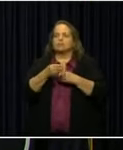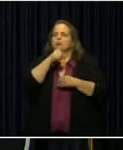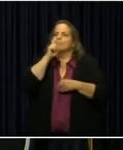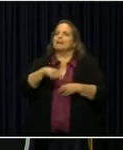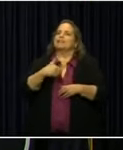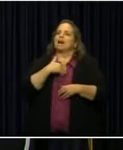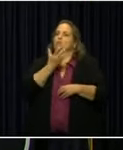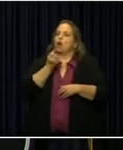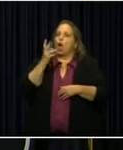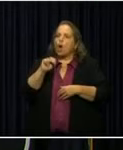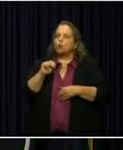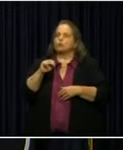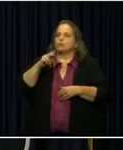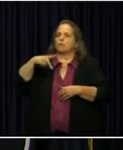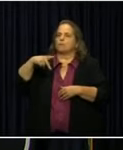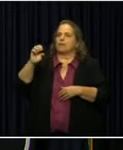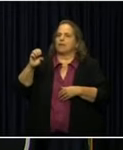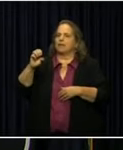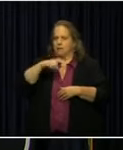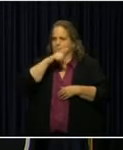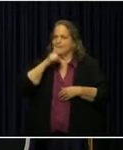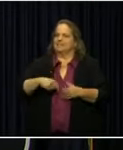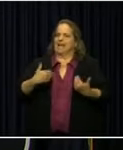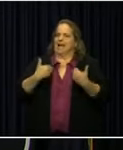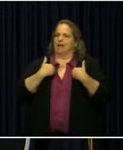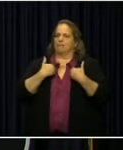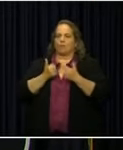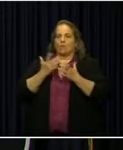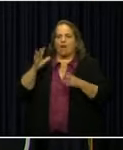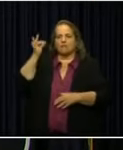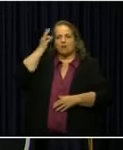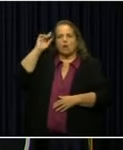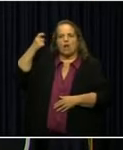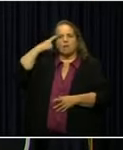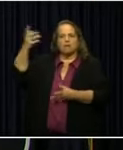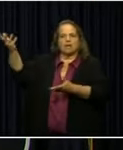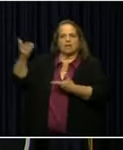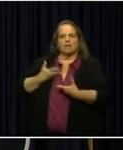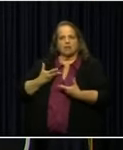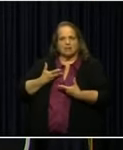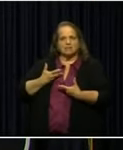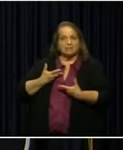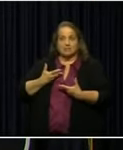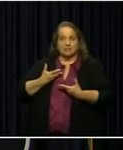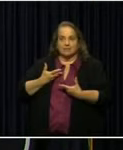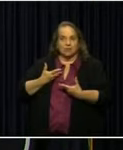YOU'RE IN THE HIGH-RISK POPULATION, WHEN WE DON'T HAVE A VACCINE OR A TREATMENT, ONCE WE